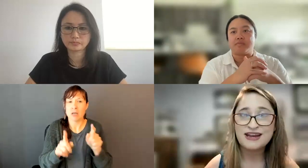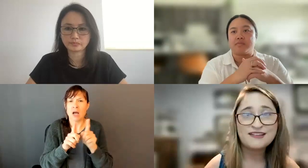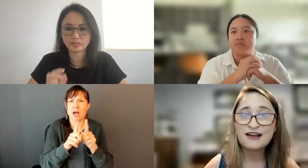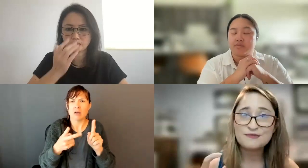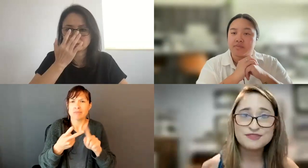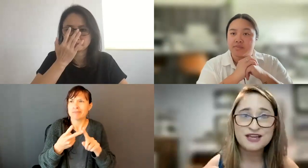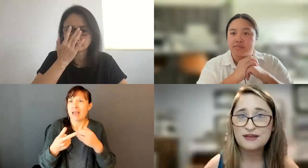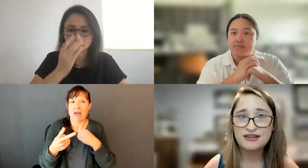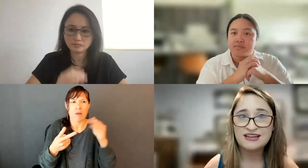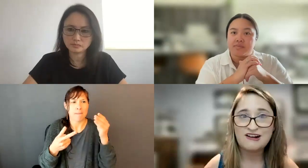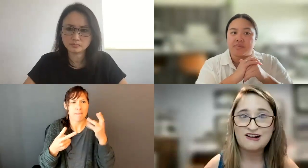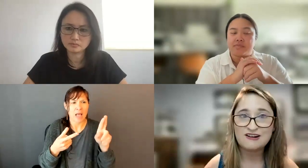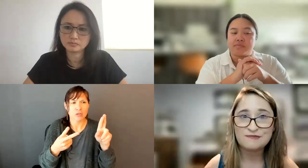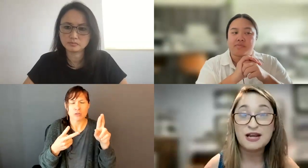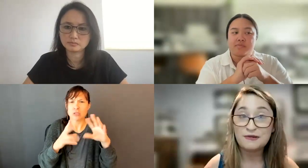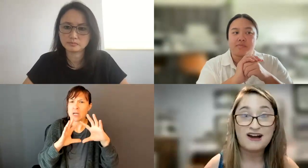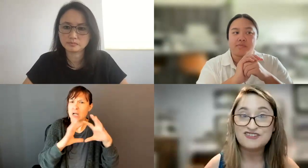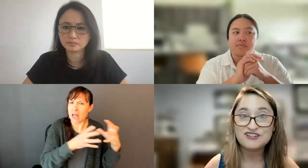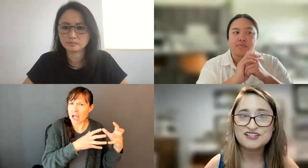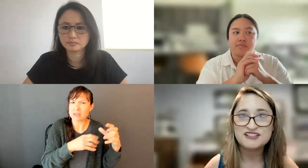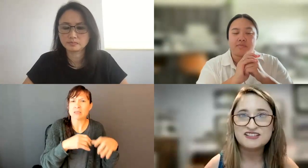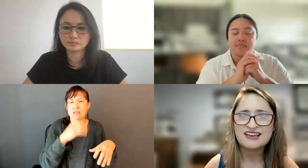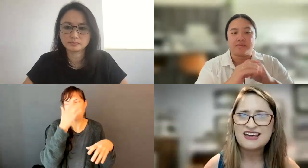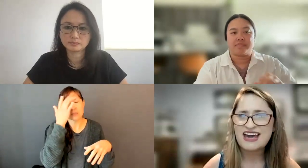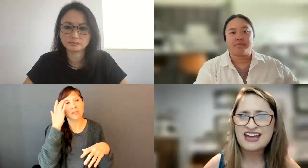So anything that comes up in our meetup conversations like,